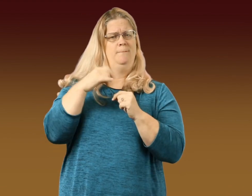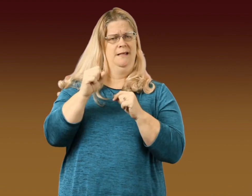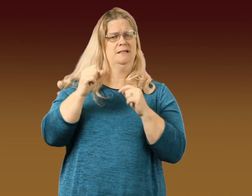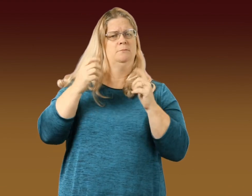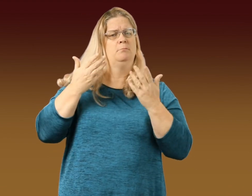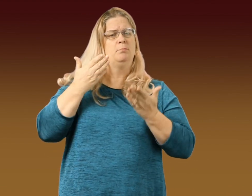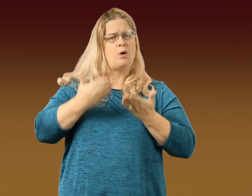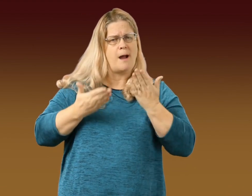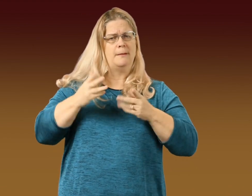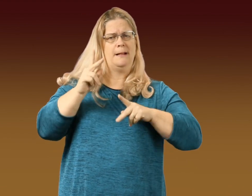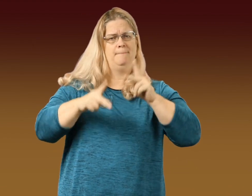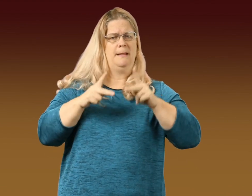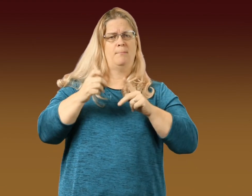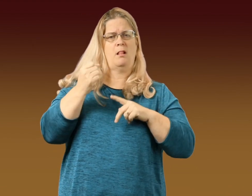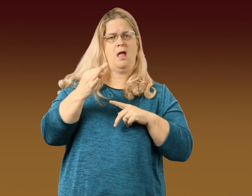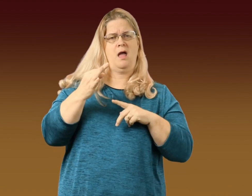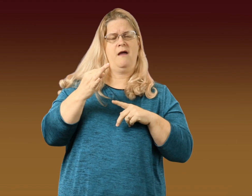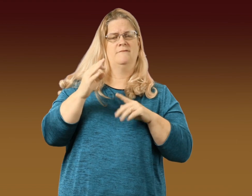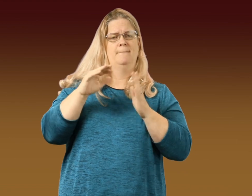this was a group of people who were probably middle